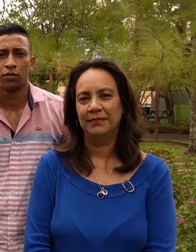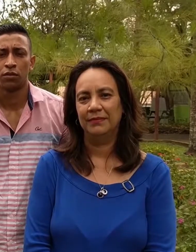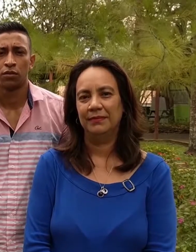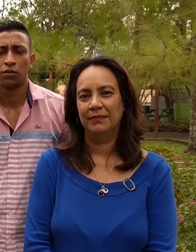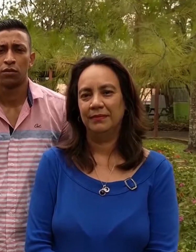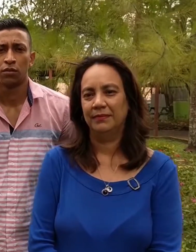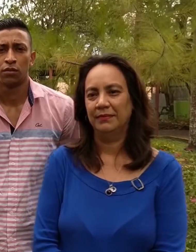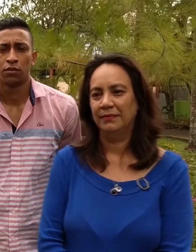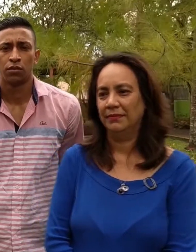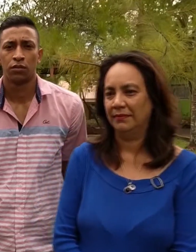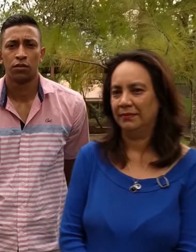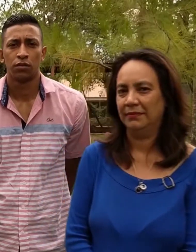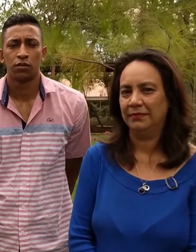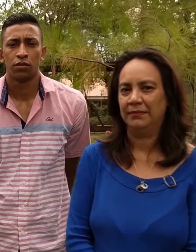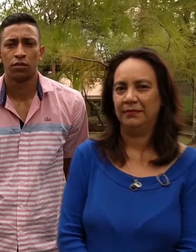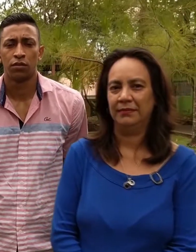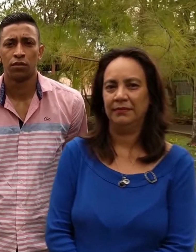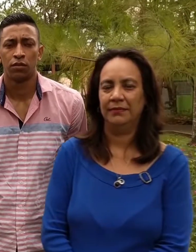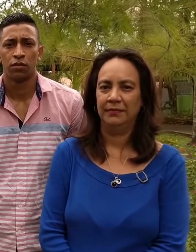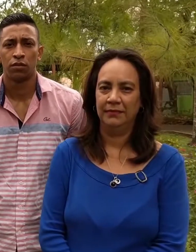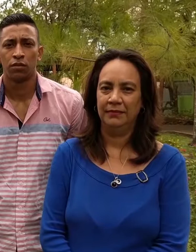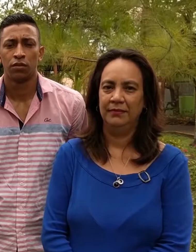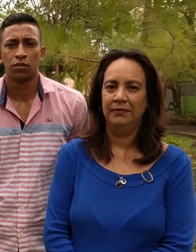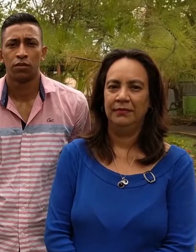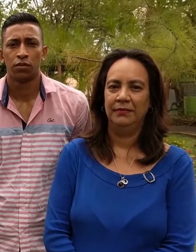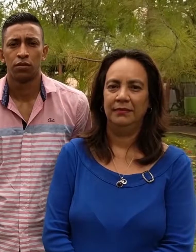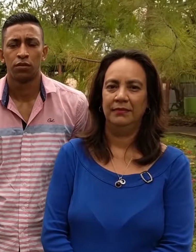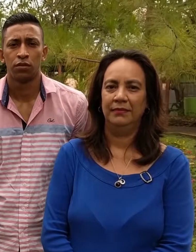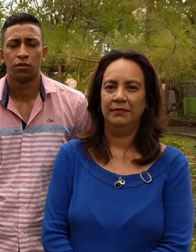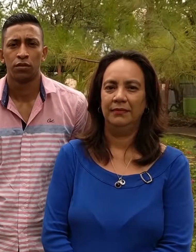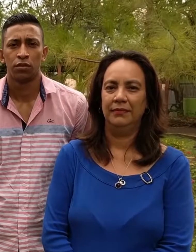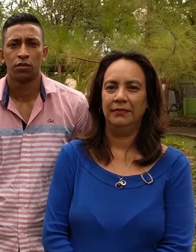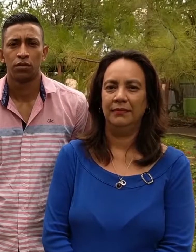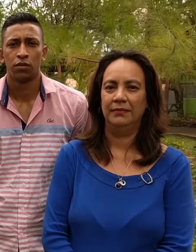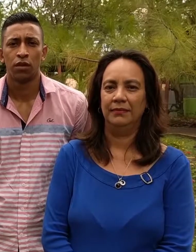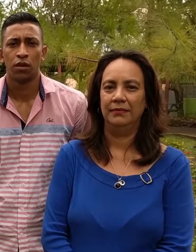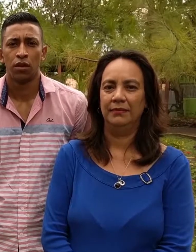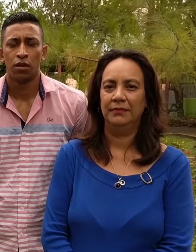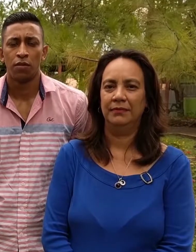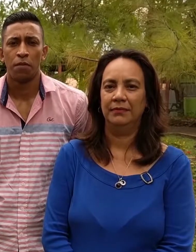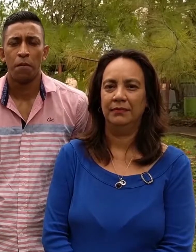[speaking spanish] My name is Santiago.